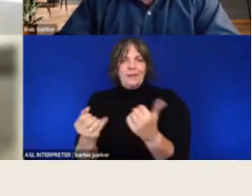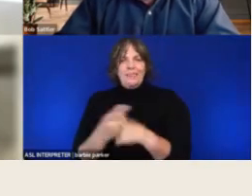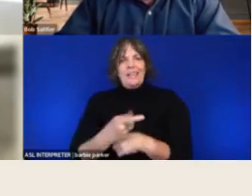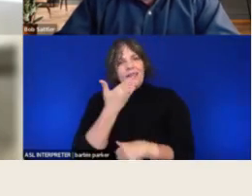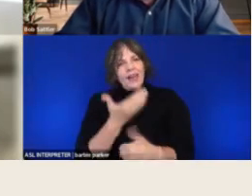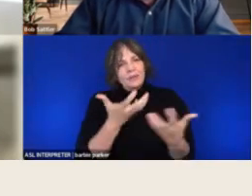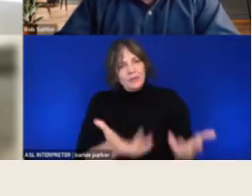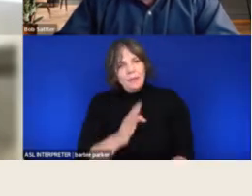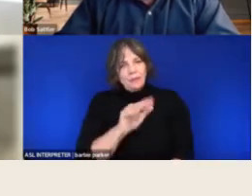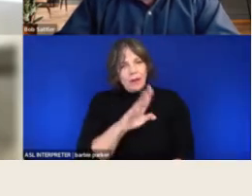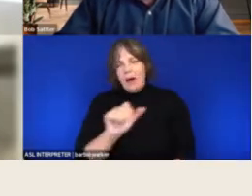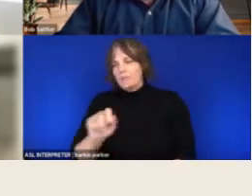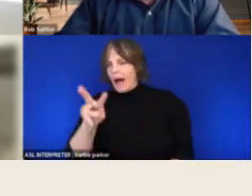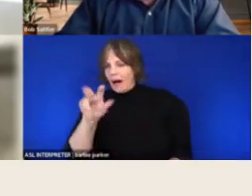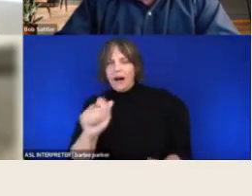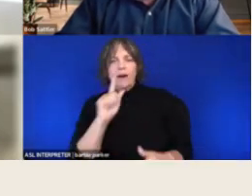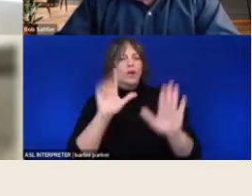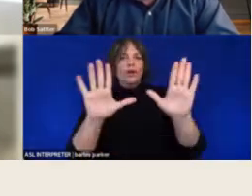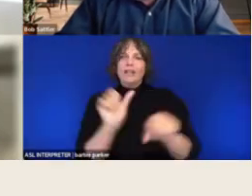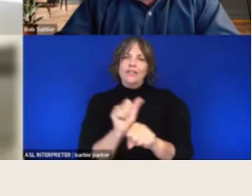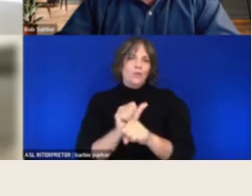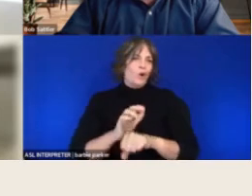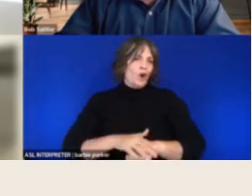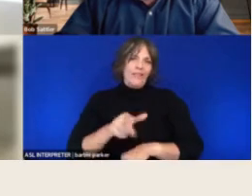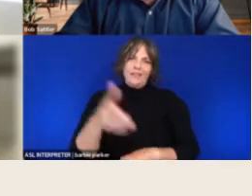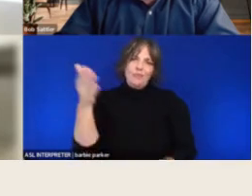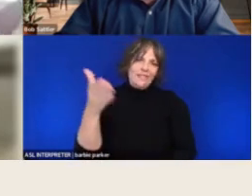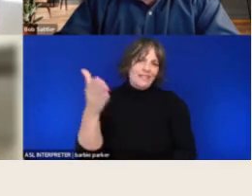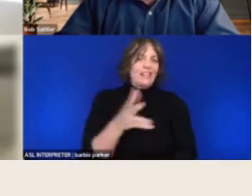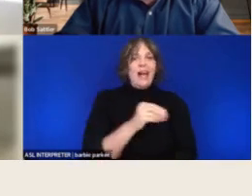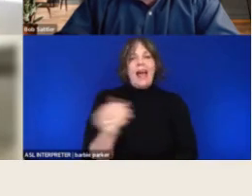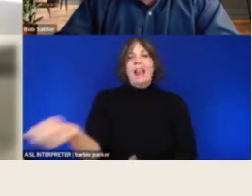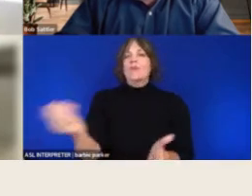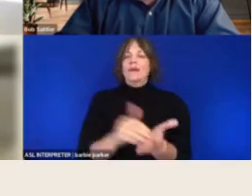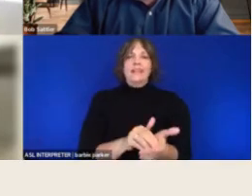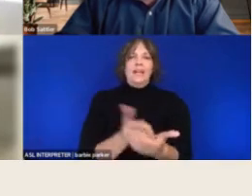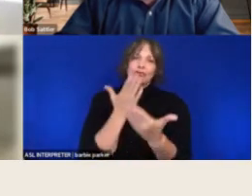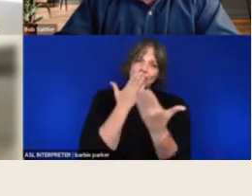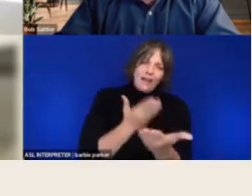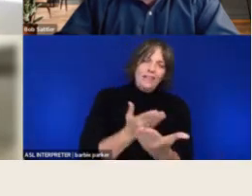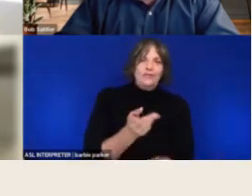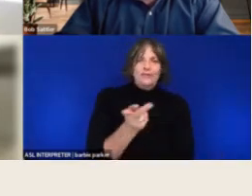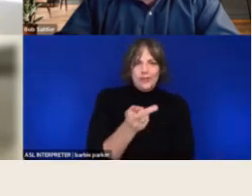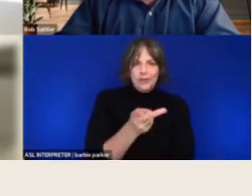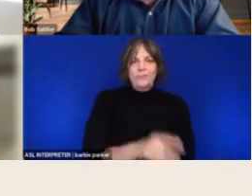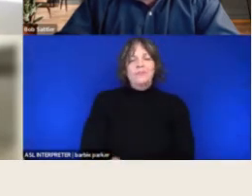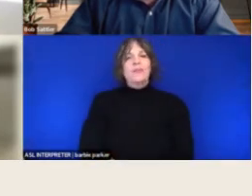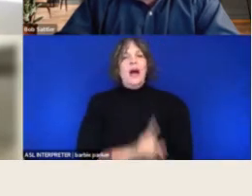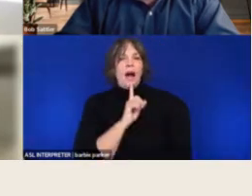your fantastic work on this presentation, and once again, gratitude to you. I've really enjoyed this and taken so much